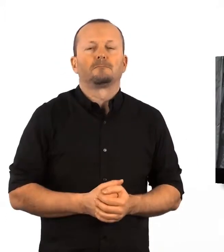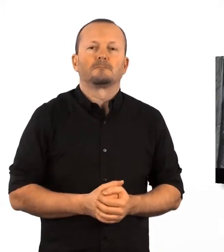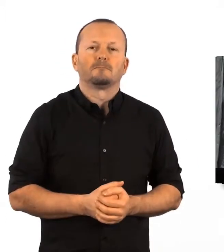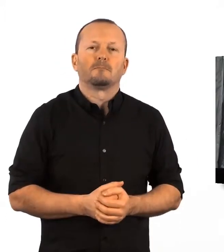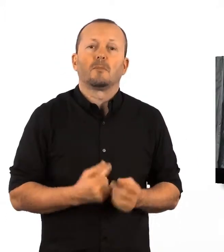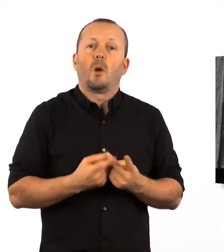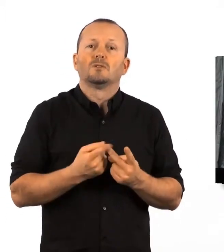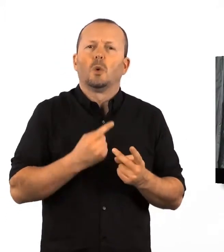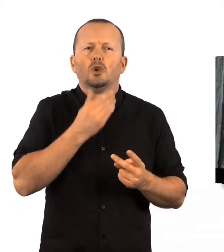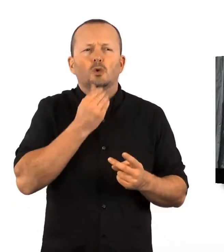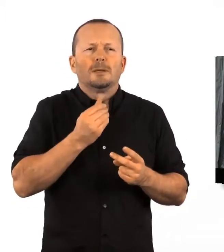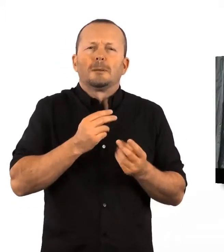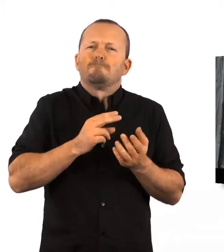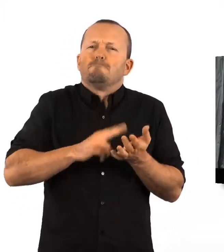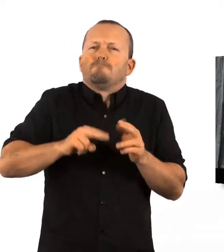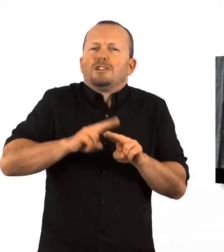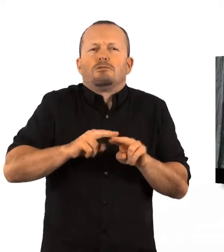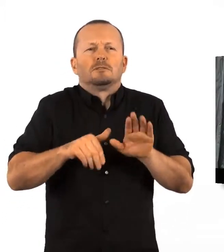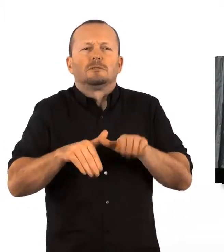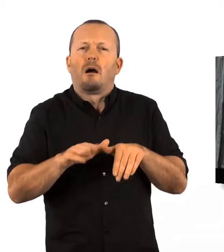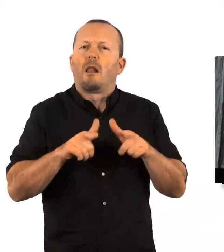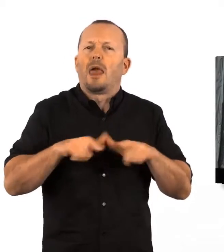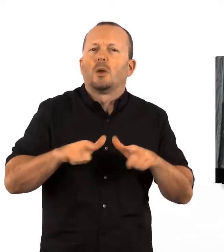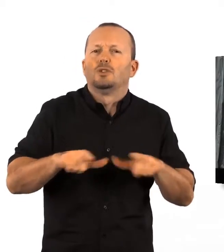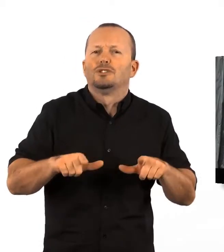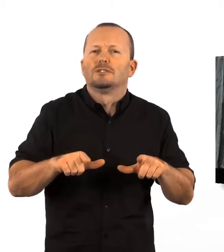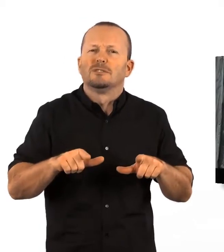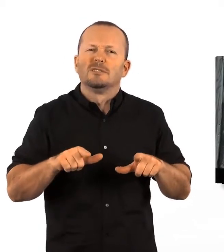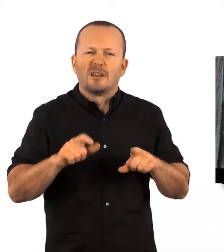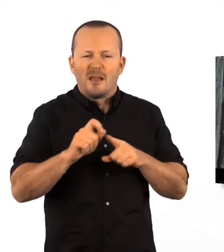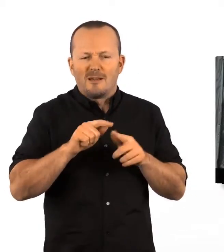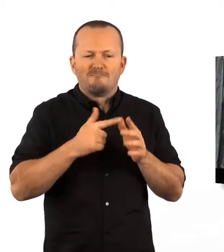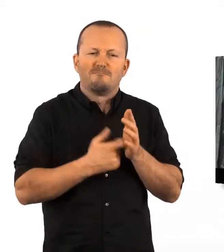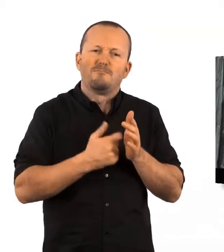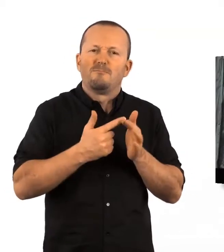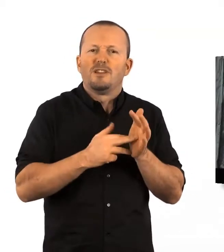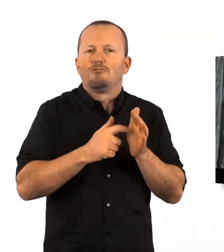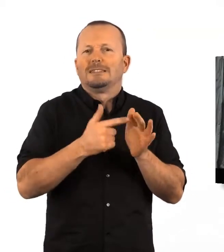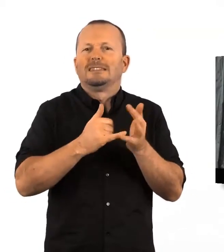We encourage the use of ‘parentese’. So ‘parentese’ is the way that parents speak